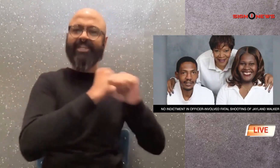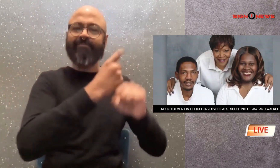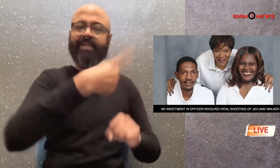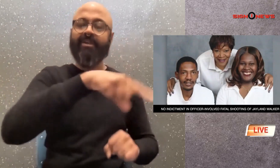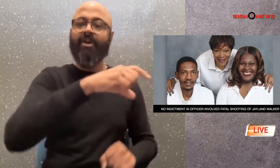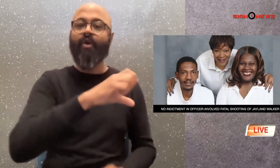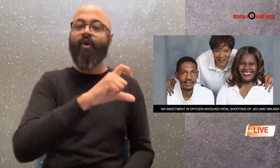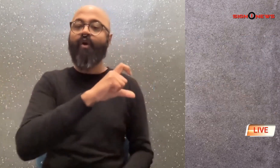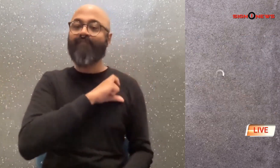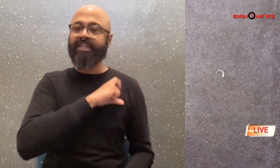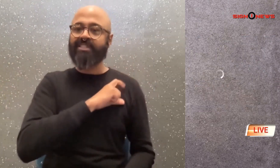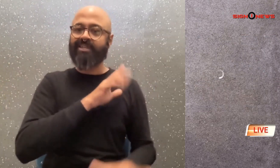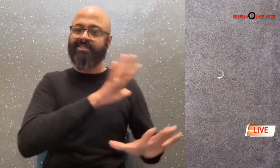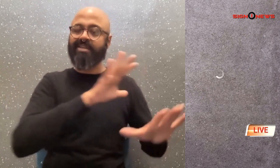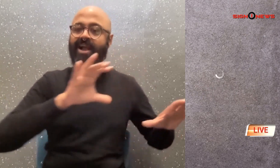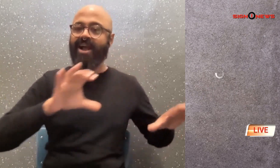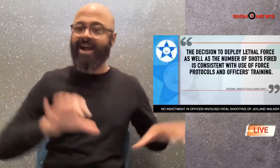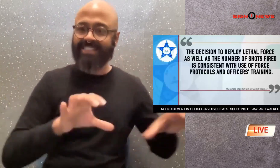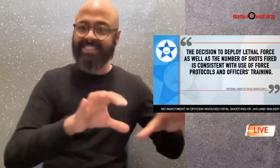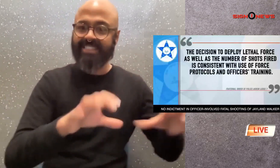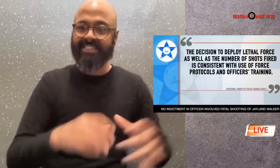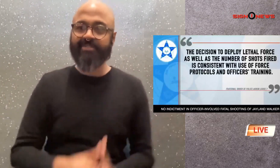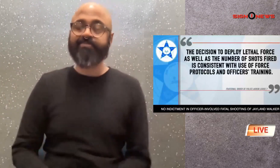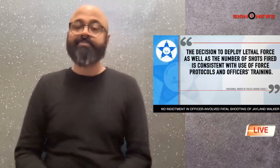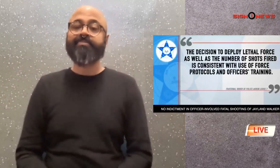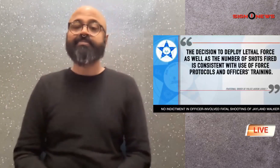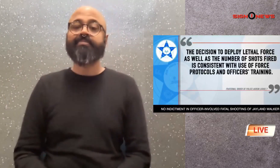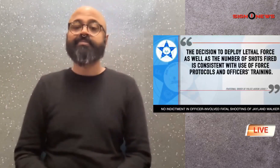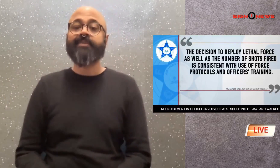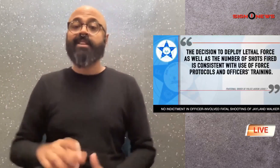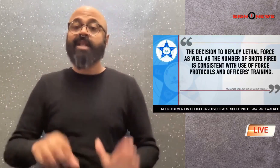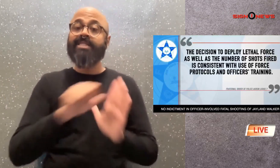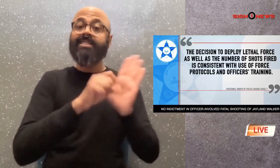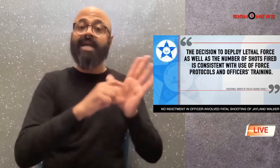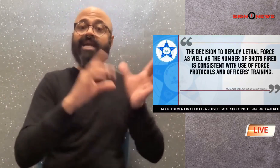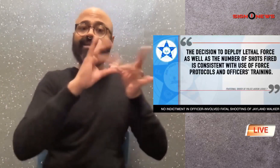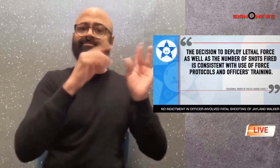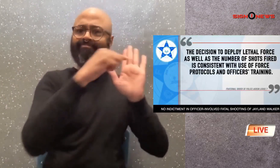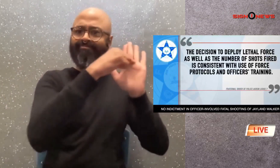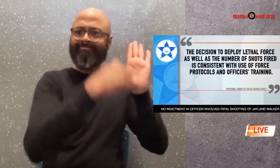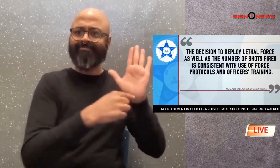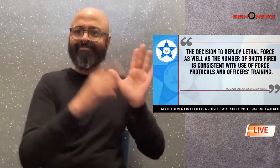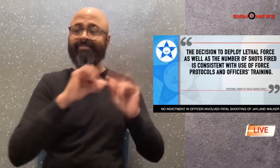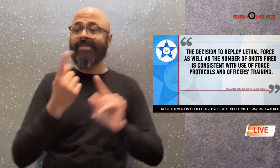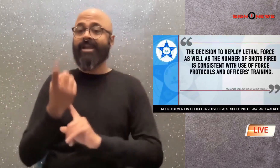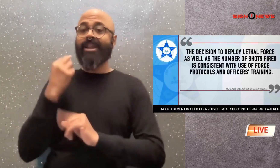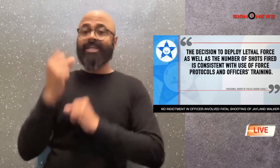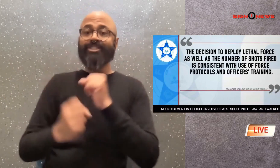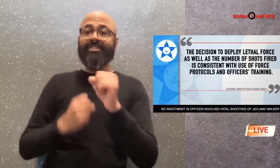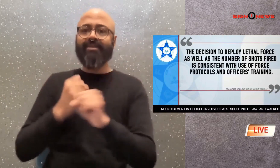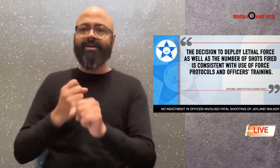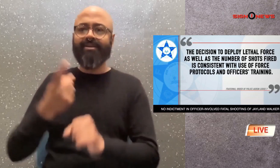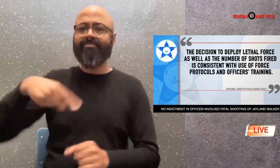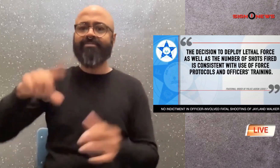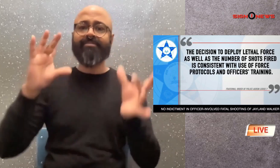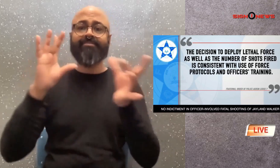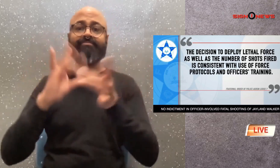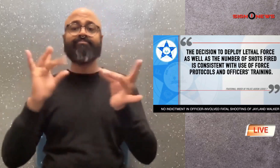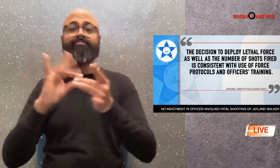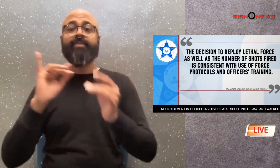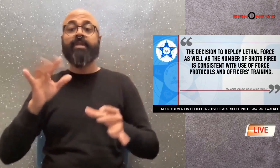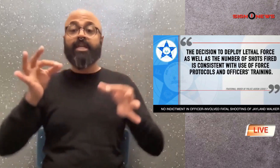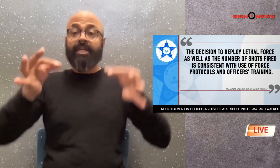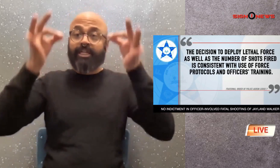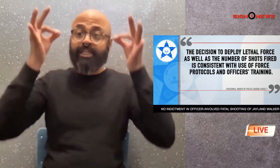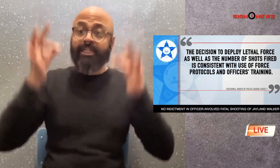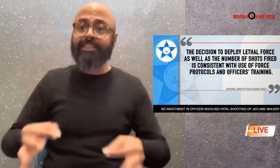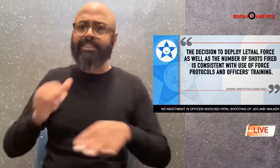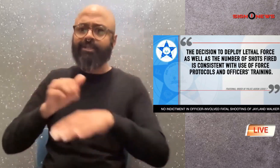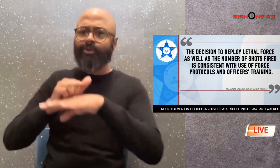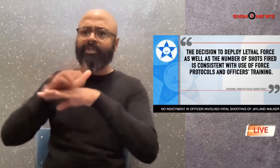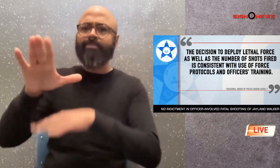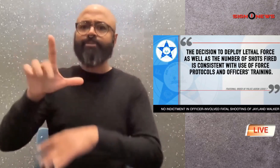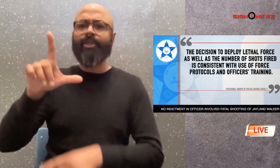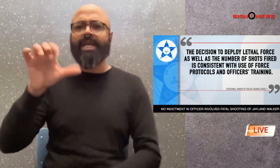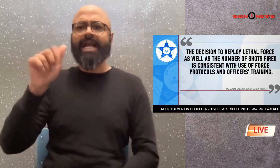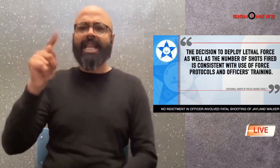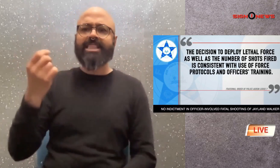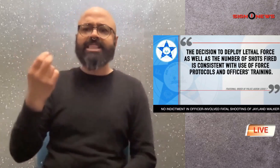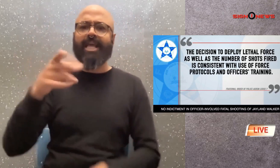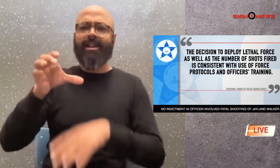police union defended the officer's actions too